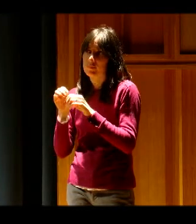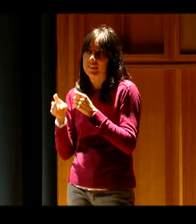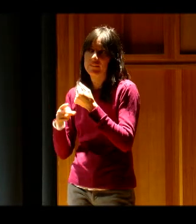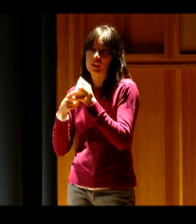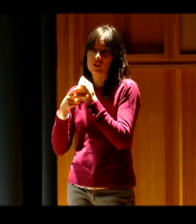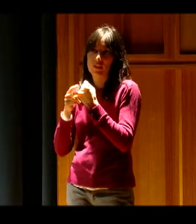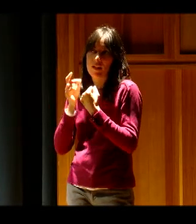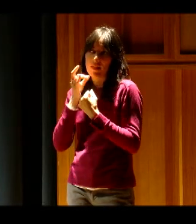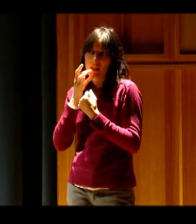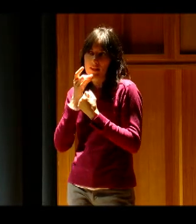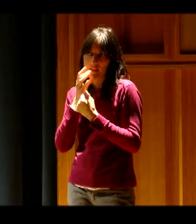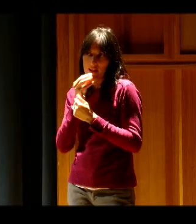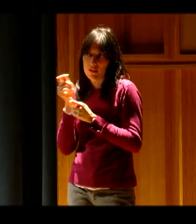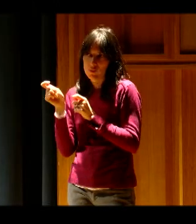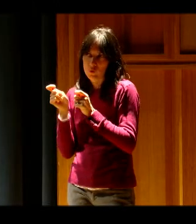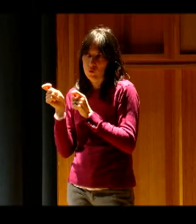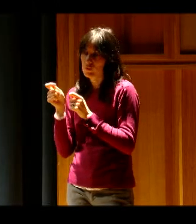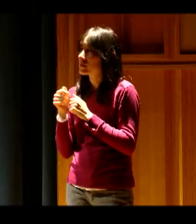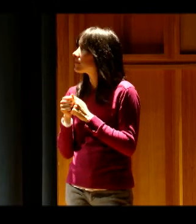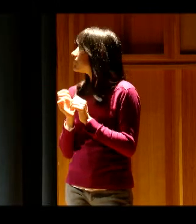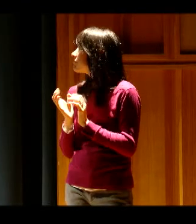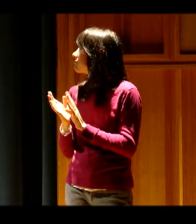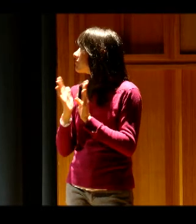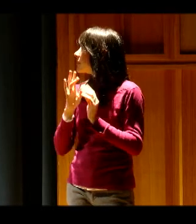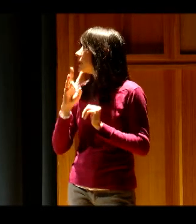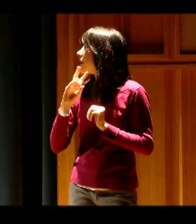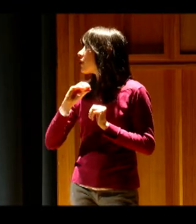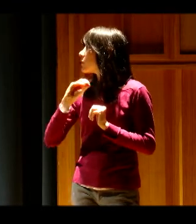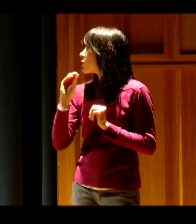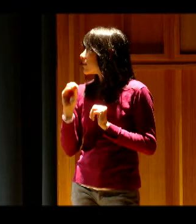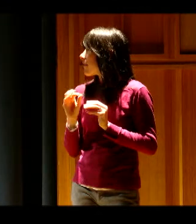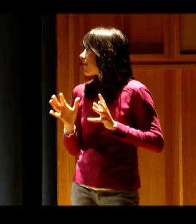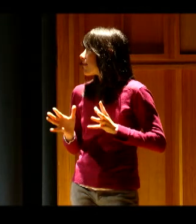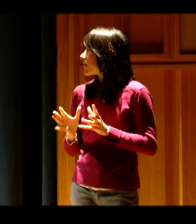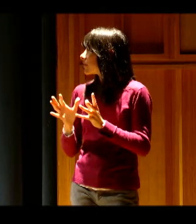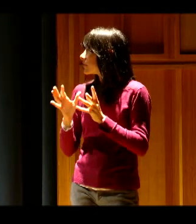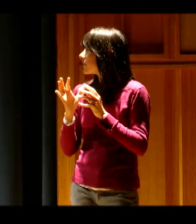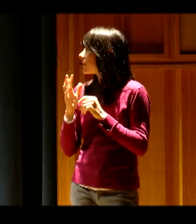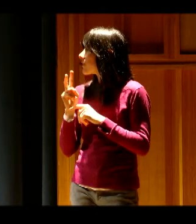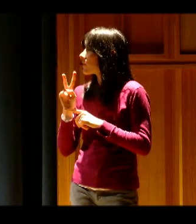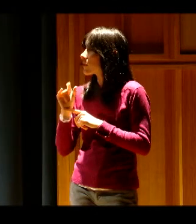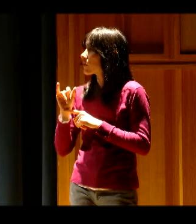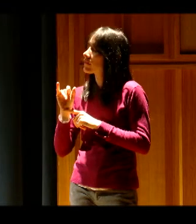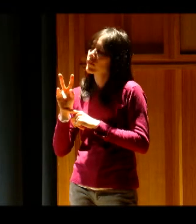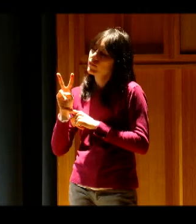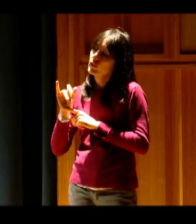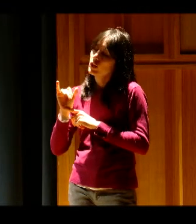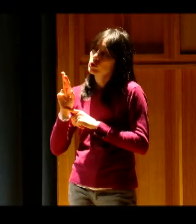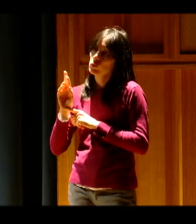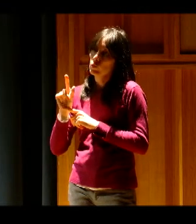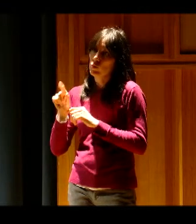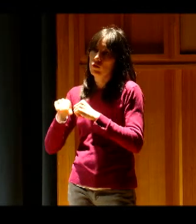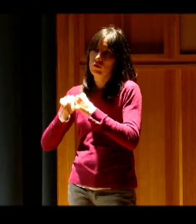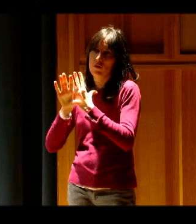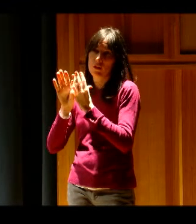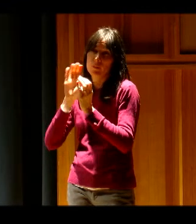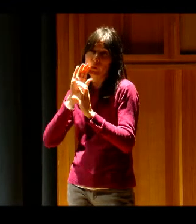70% actively promote virtual communications technologies as alternatives to traveling that's really important that's a hard one.